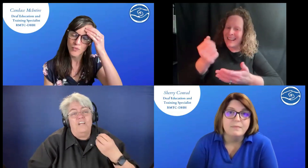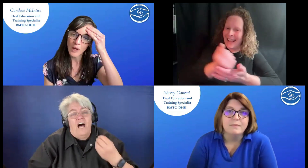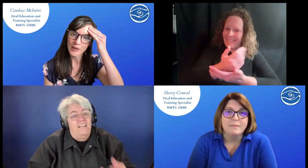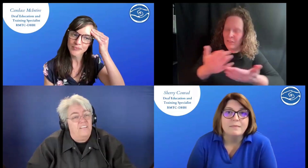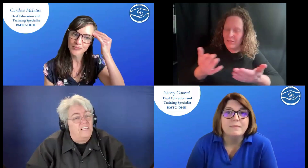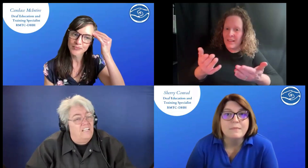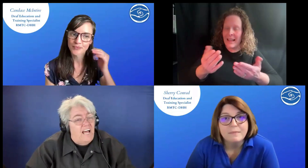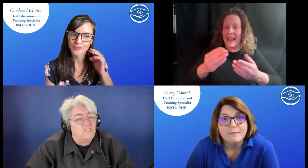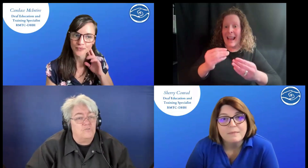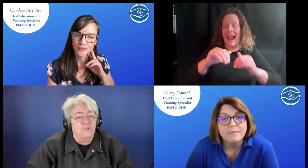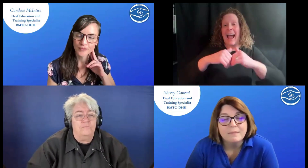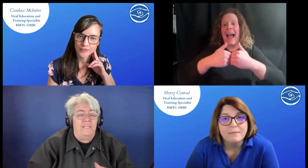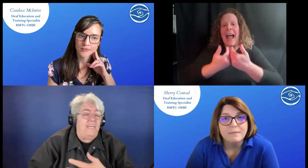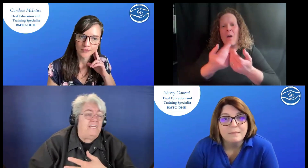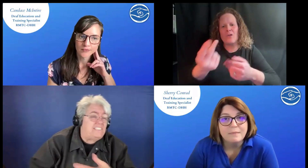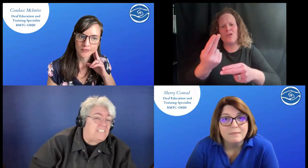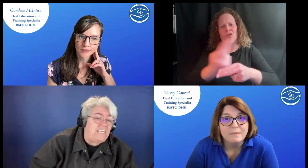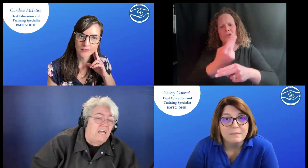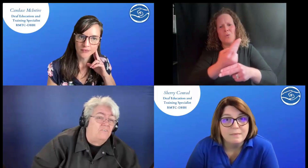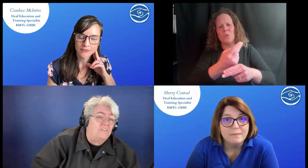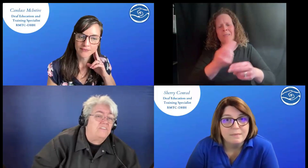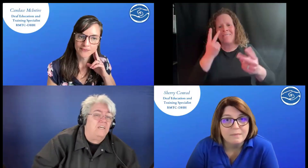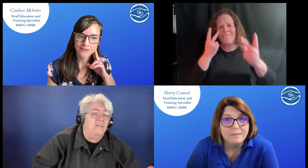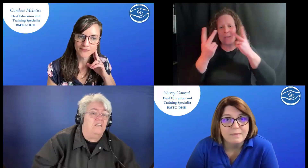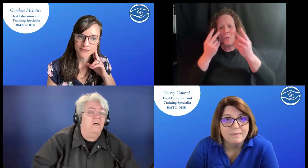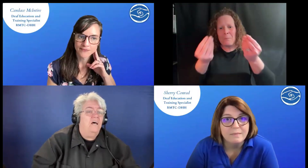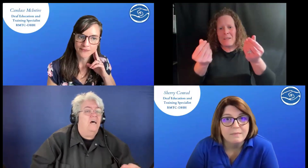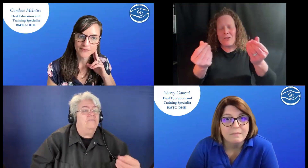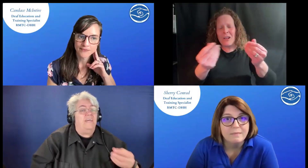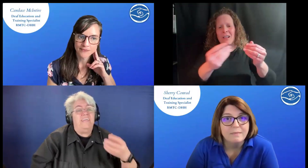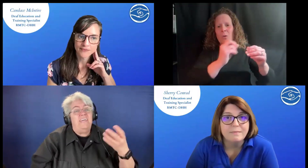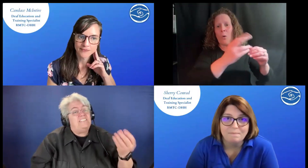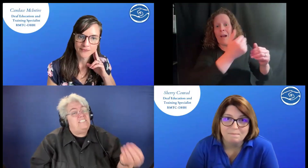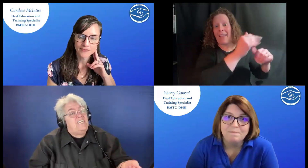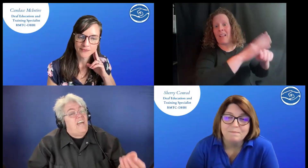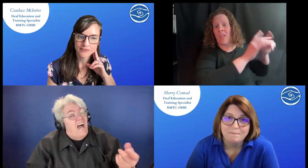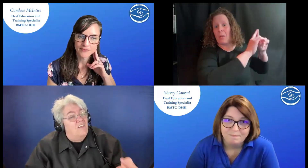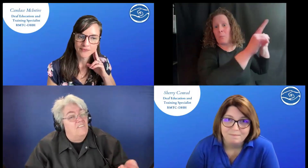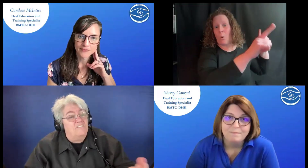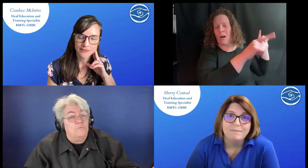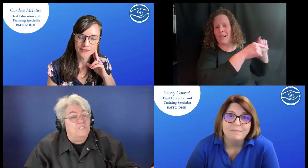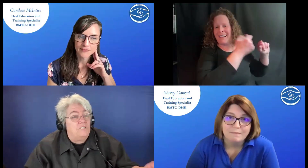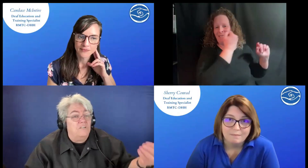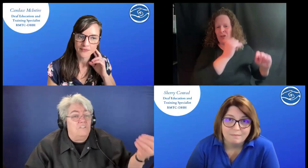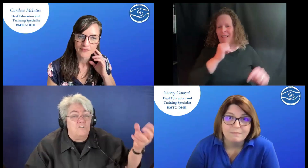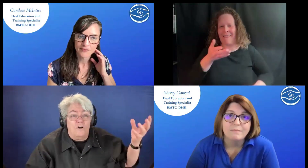They're not in the classroom. They can't see everything. They can't see how the visual materials